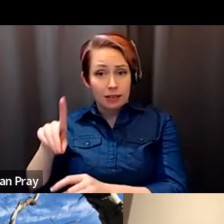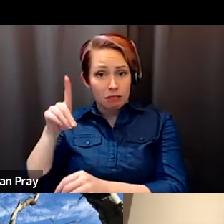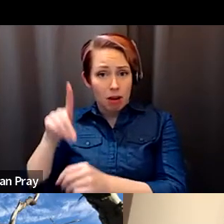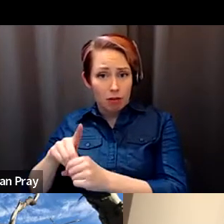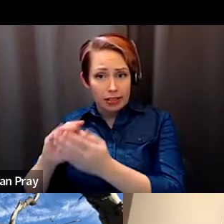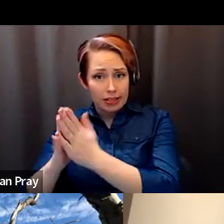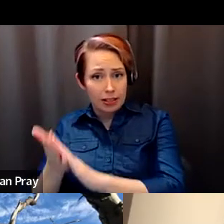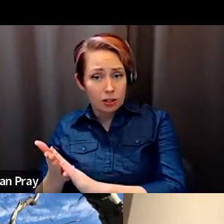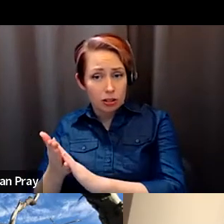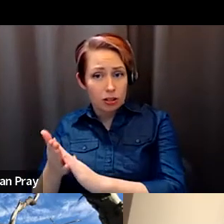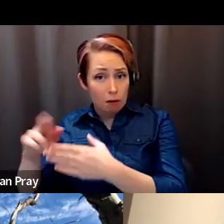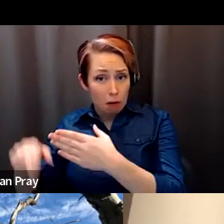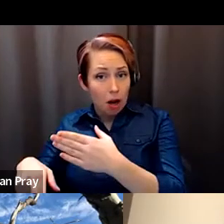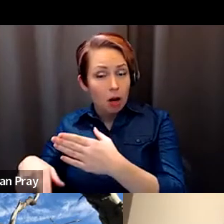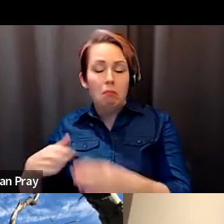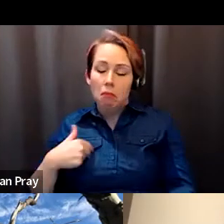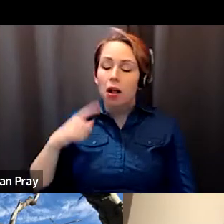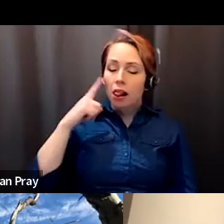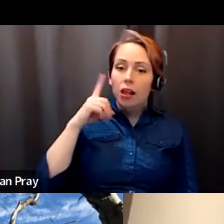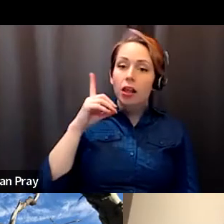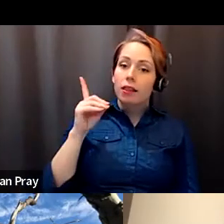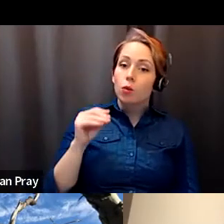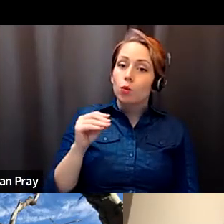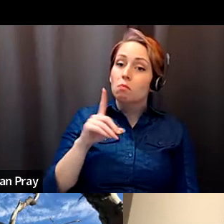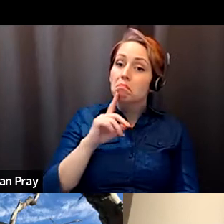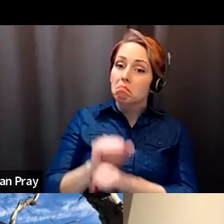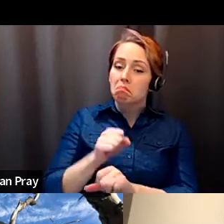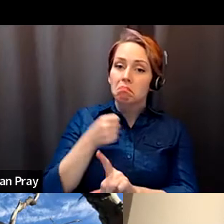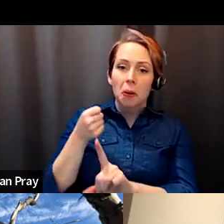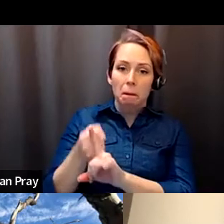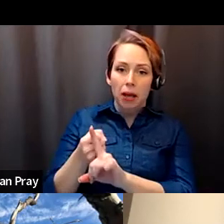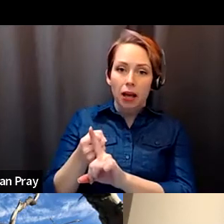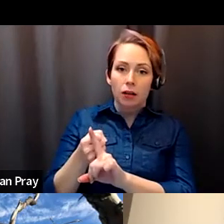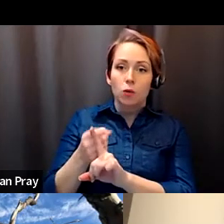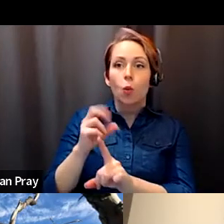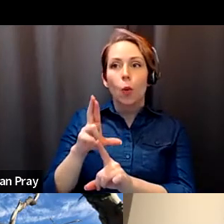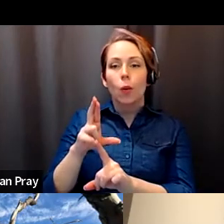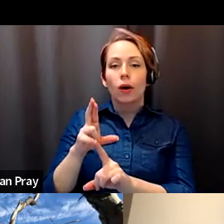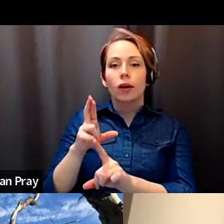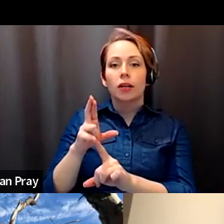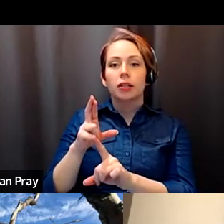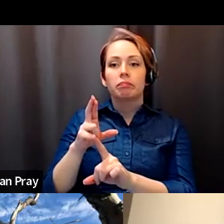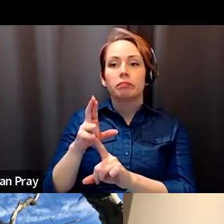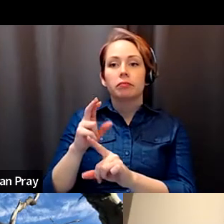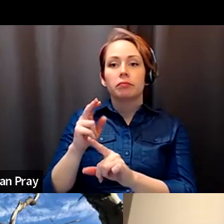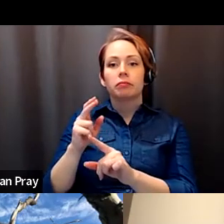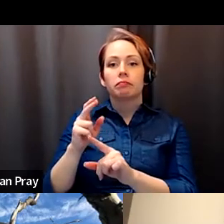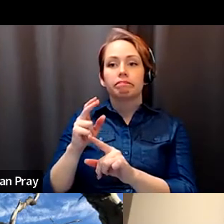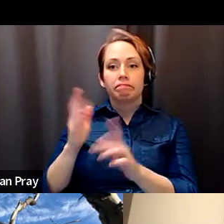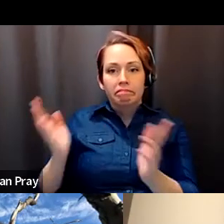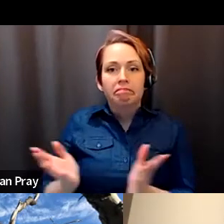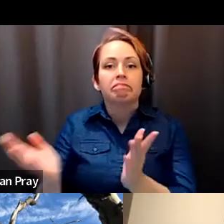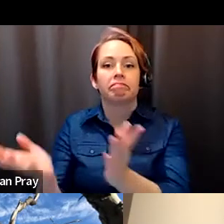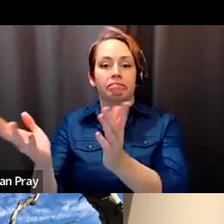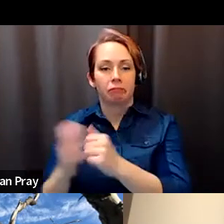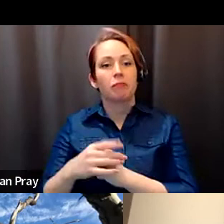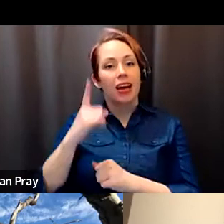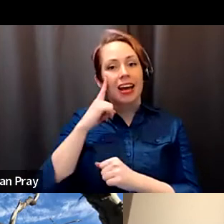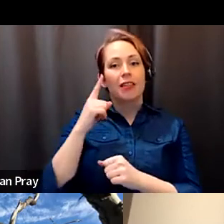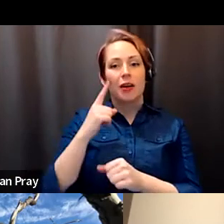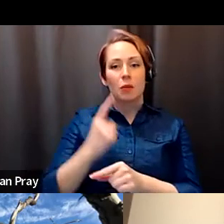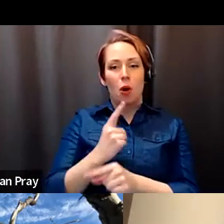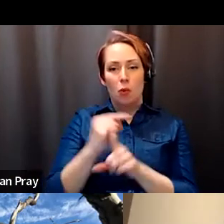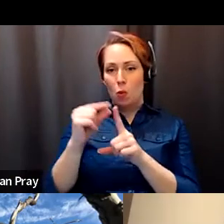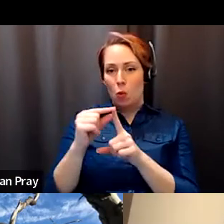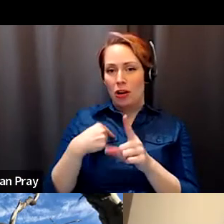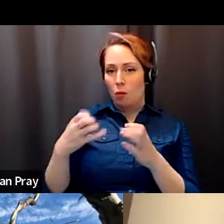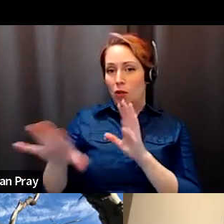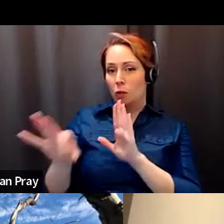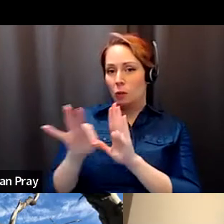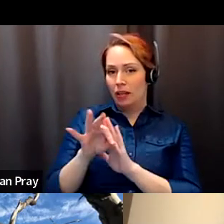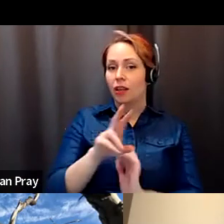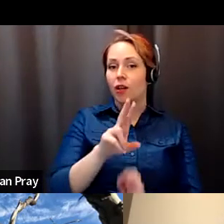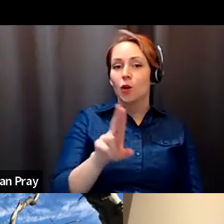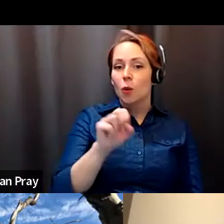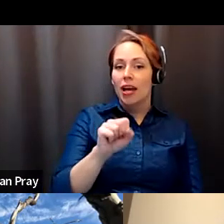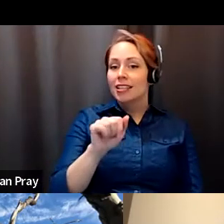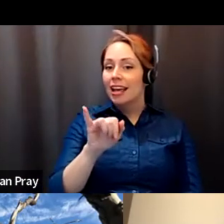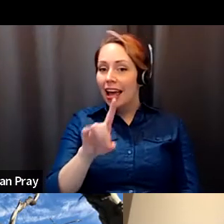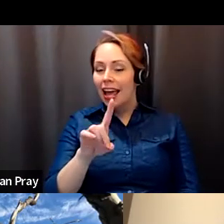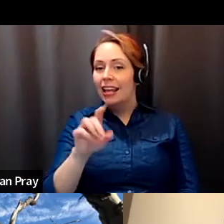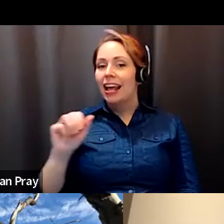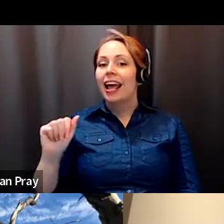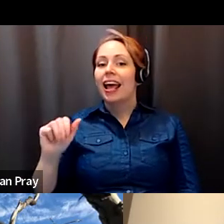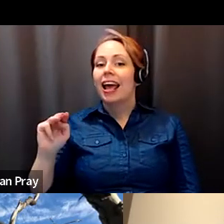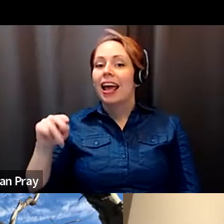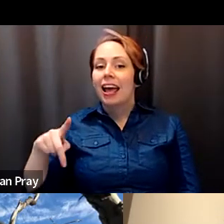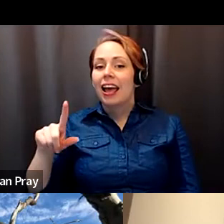Salvador Santino Regilme: They do actually impact or they induce or amplify I think the proper term the proper verb that they'd like to use would be the amp so USAid amplify what is already pre existing.